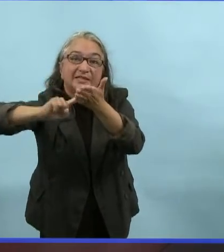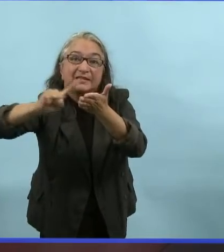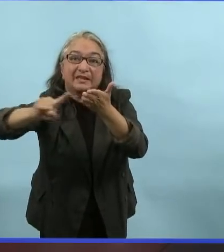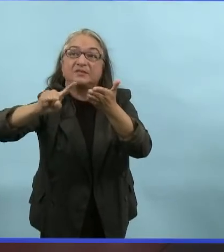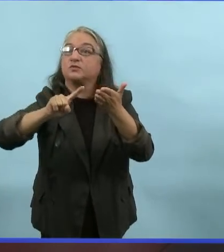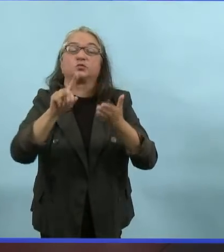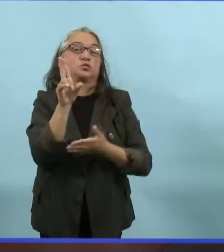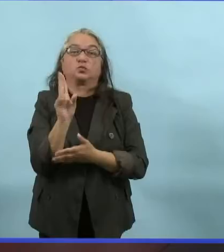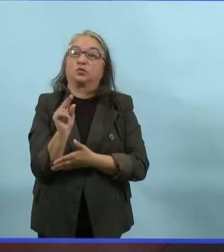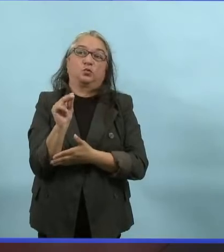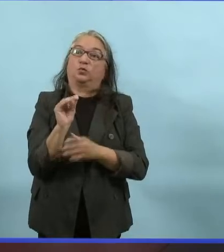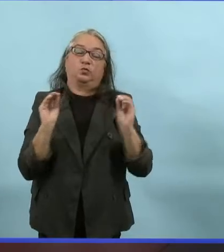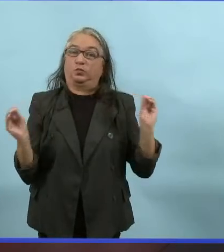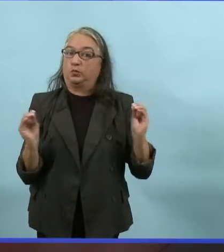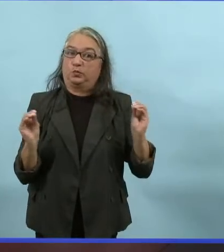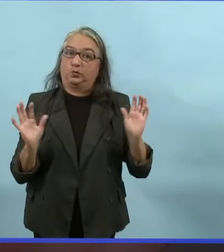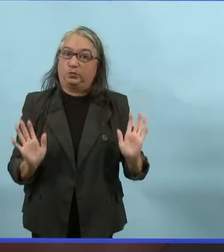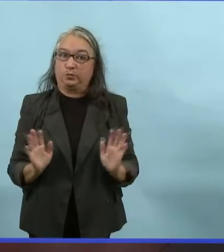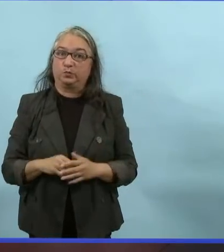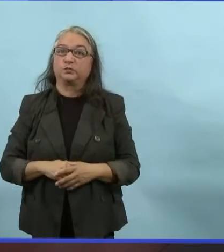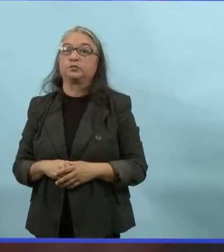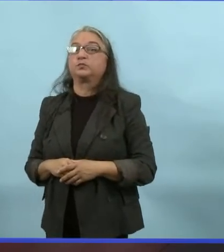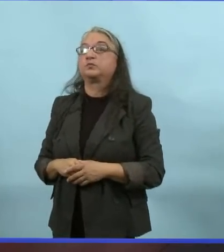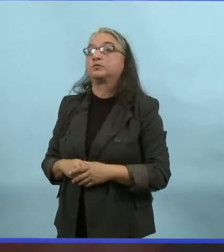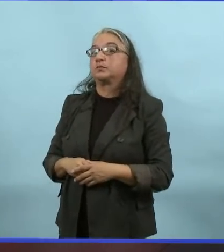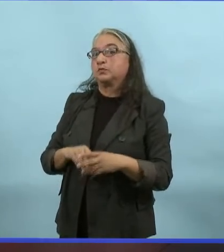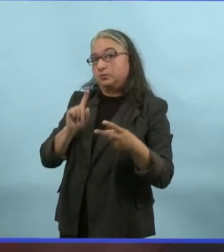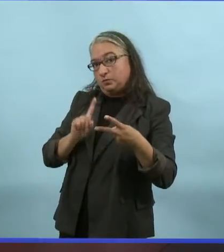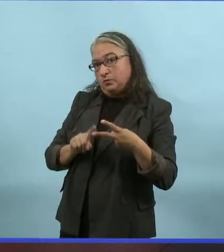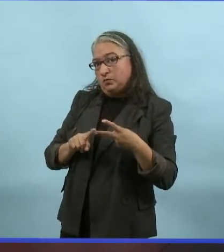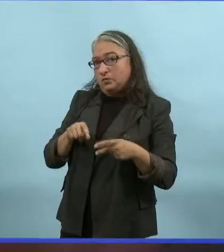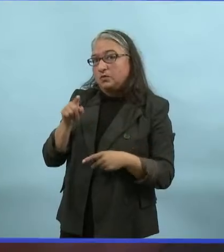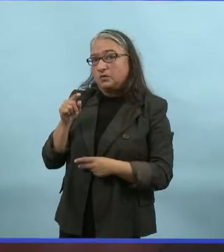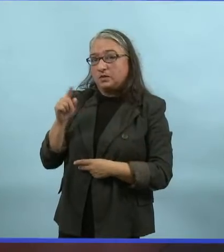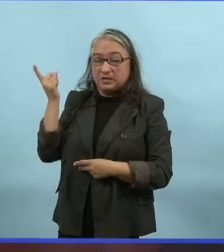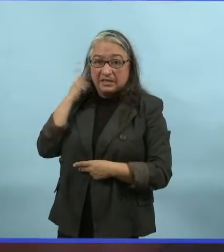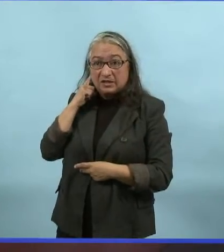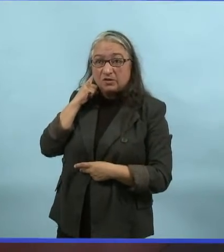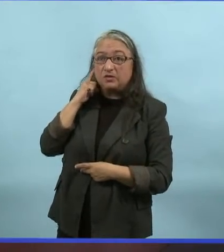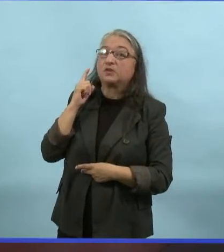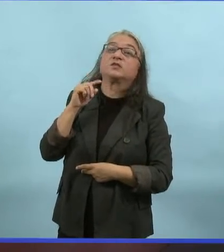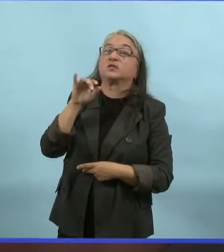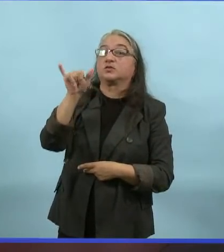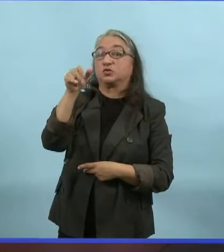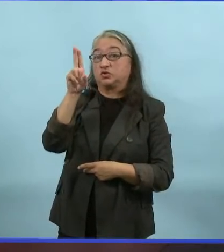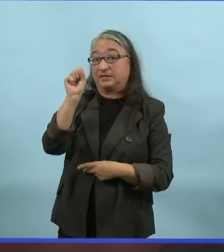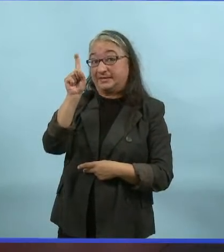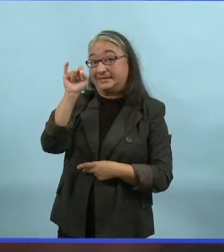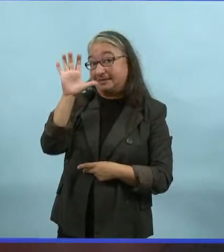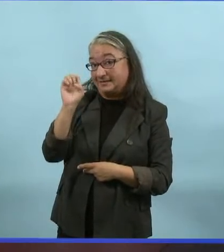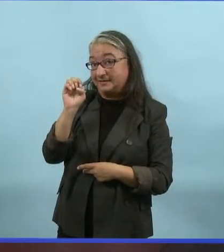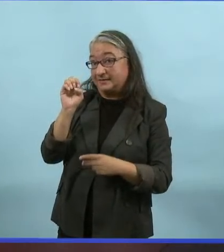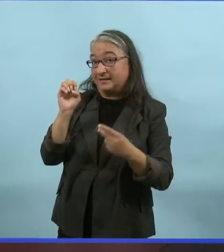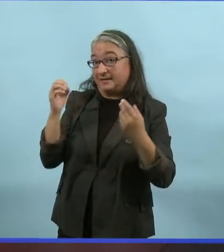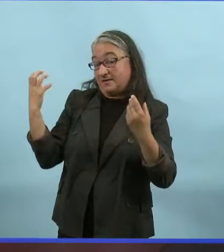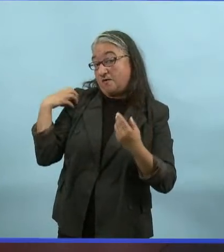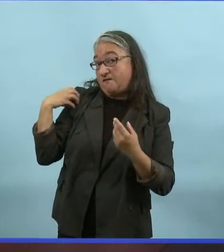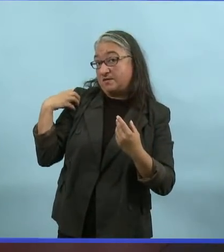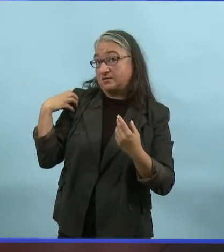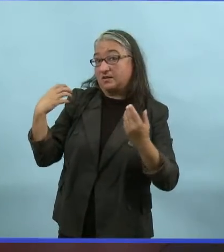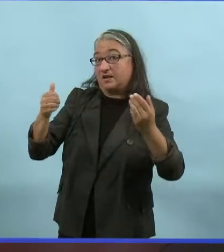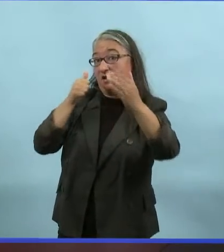when you hear that a justice official with the position of chief chief justice of the queen bench